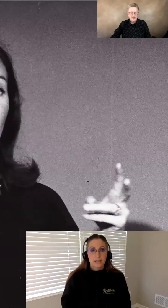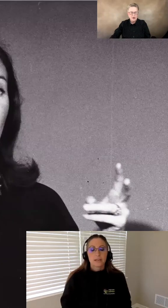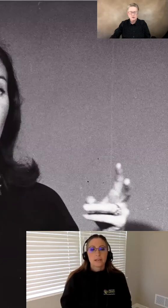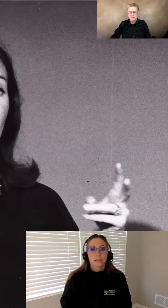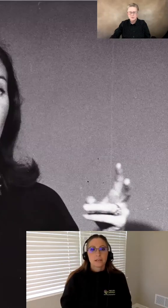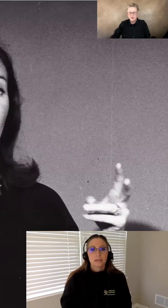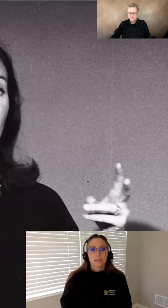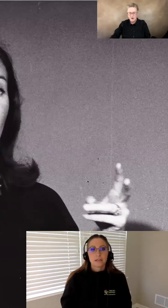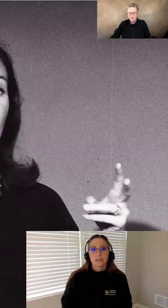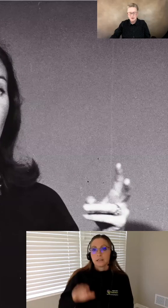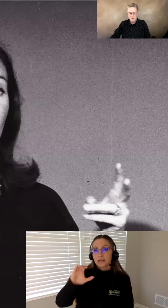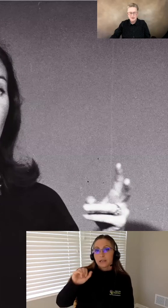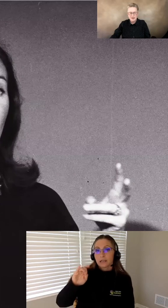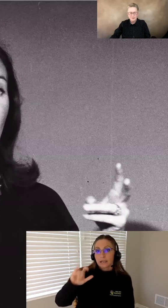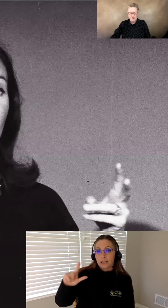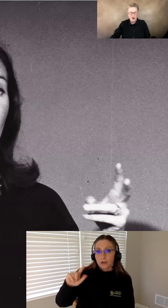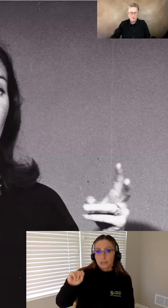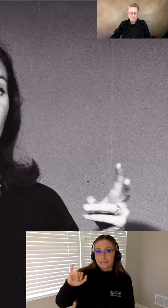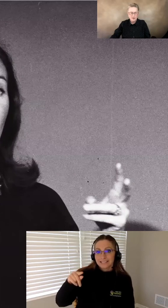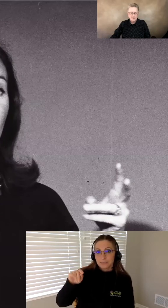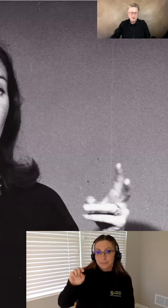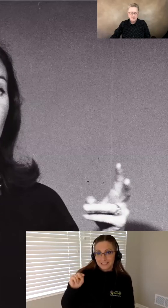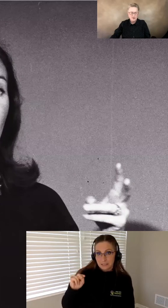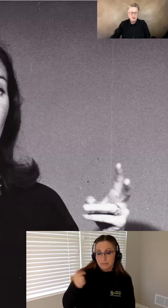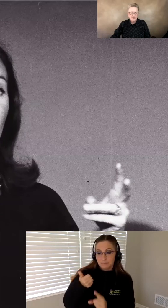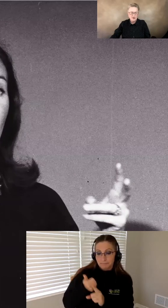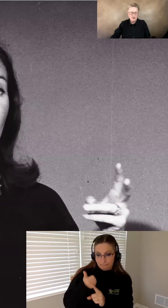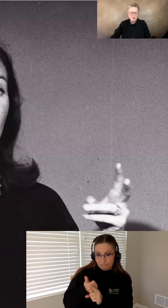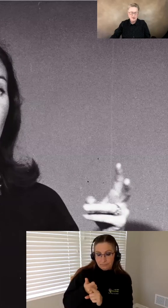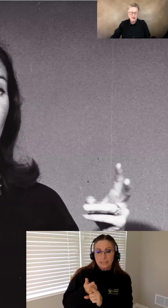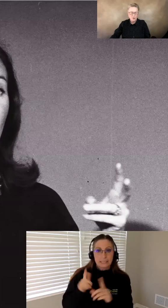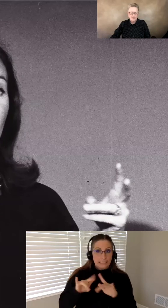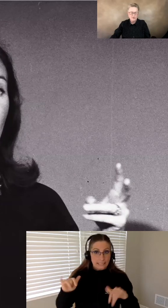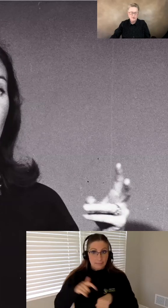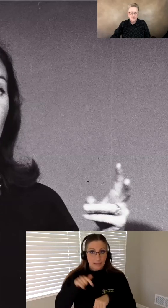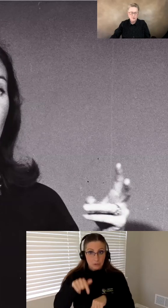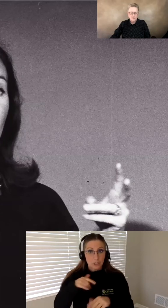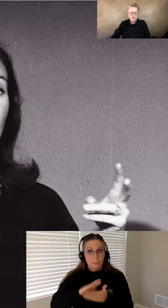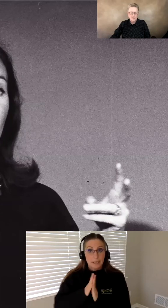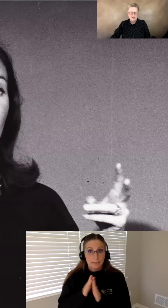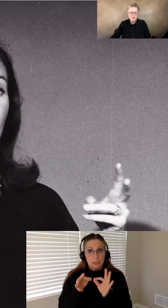Carol Tipton also at the same time, she became one of the interpreters and I was able to